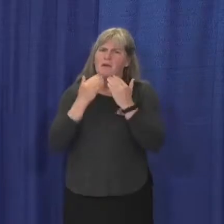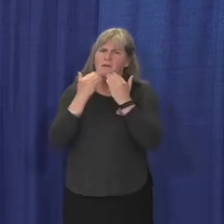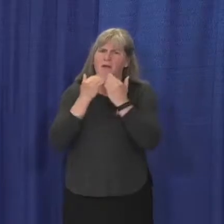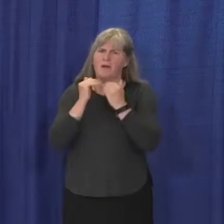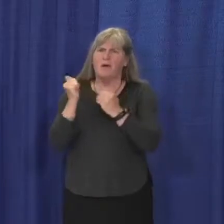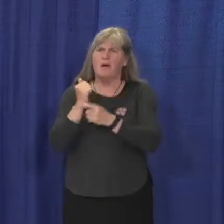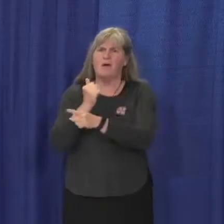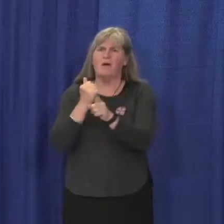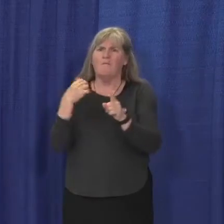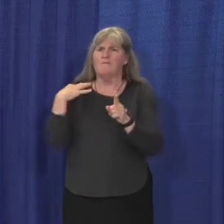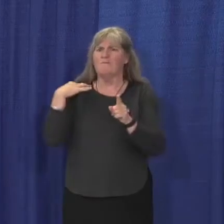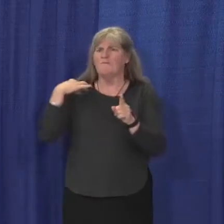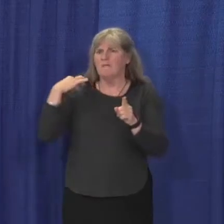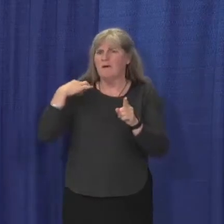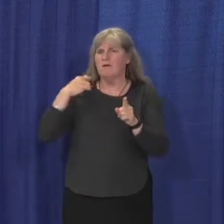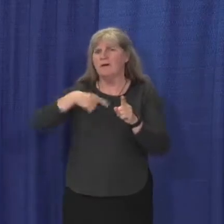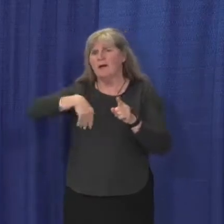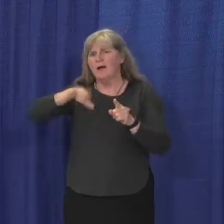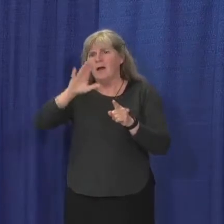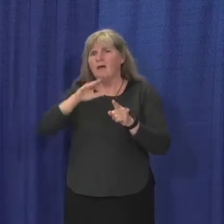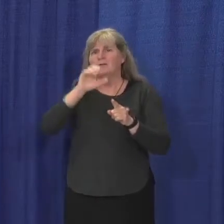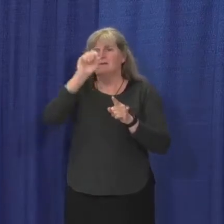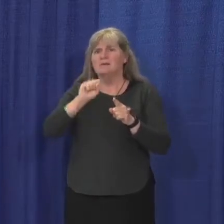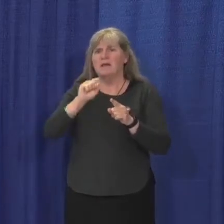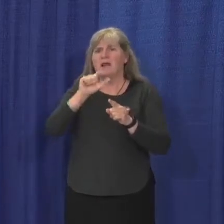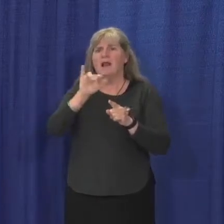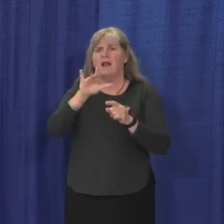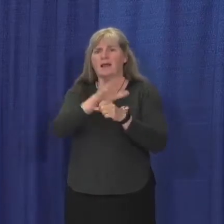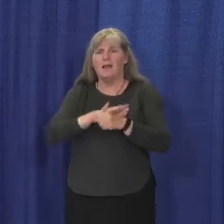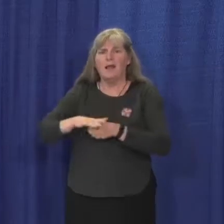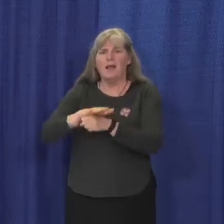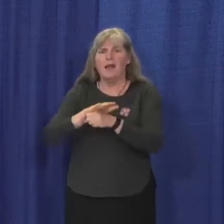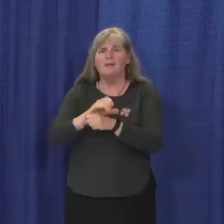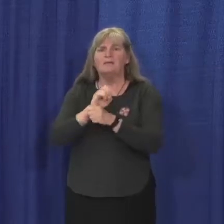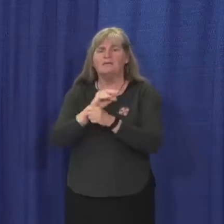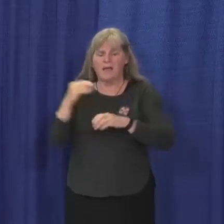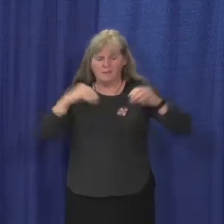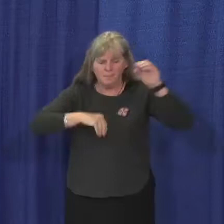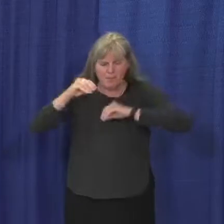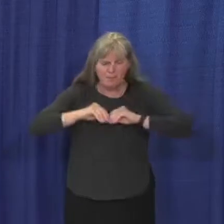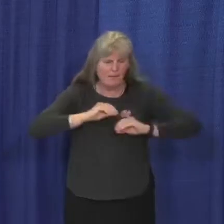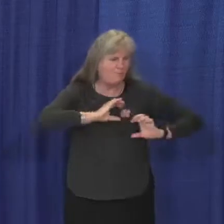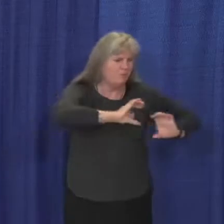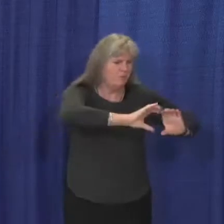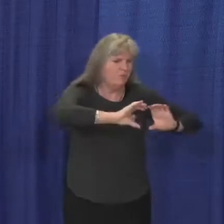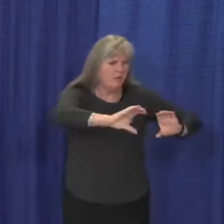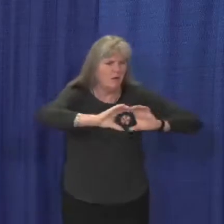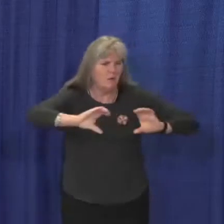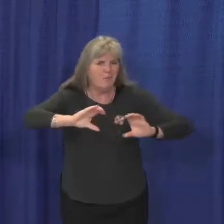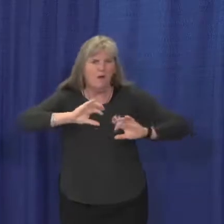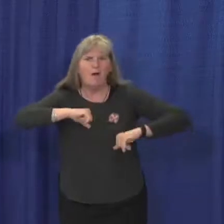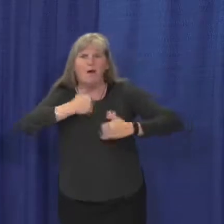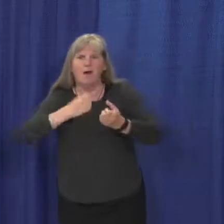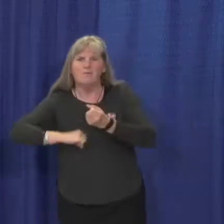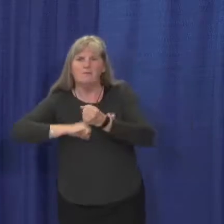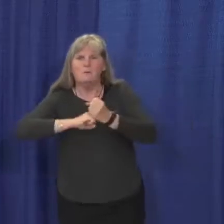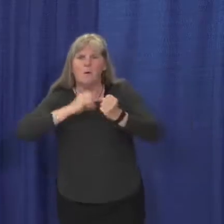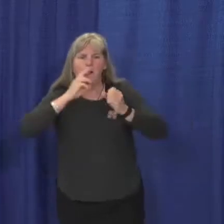I want to thank all the volunteers who have been out in the southern Lakes region packing sandbags and offering